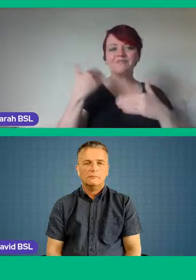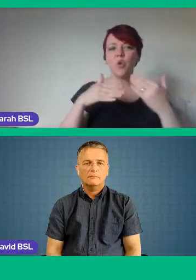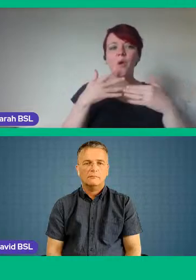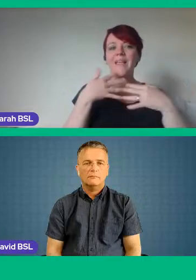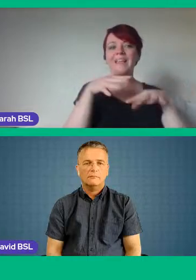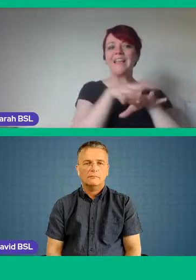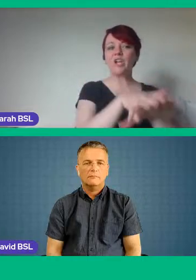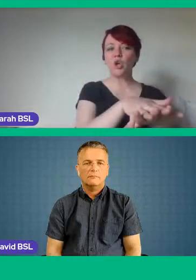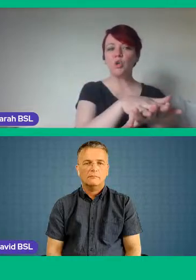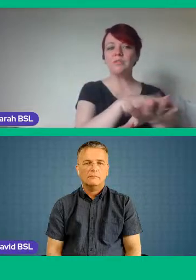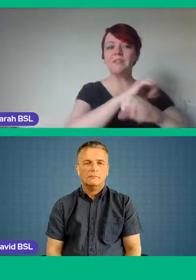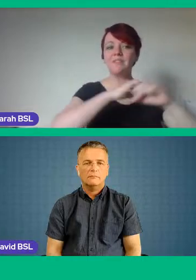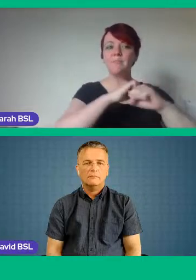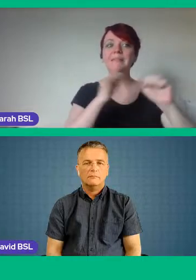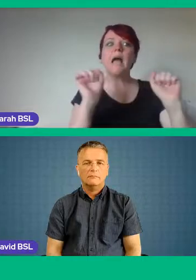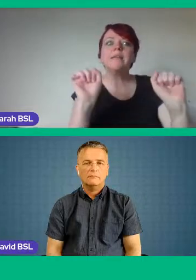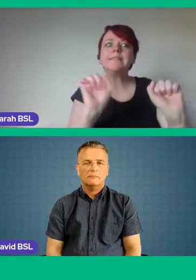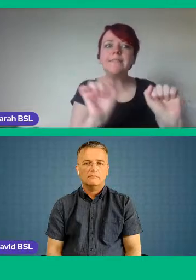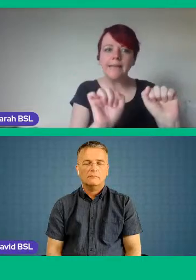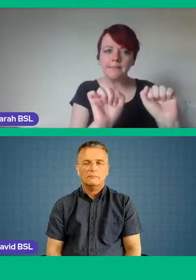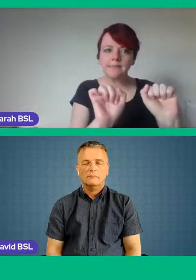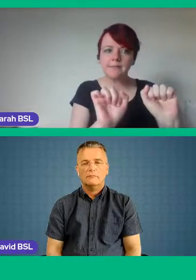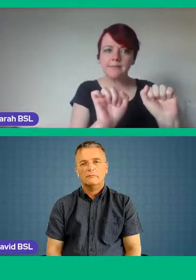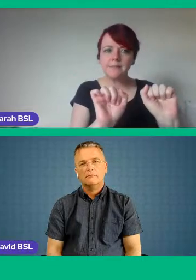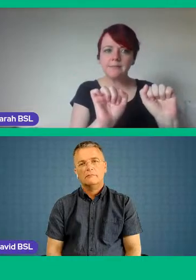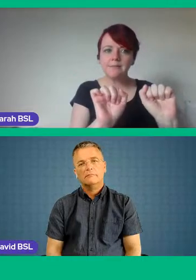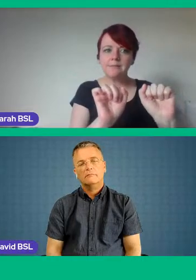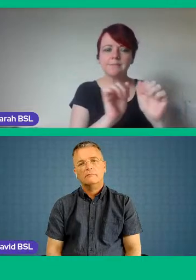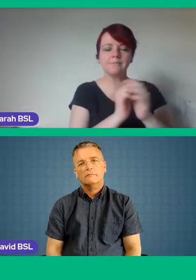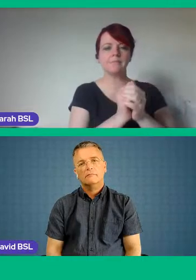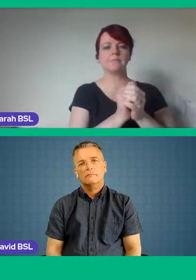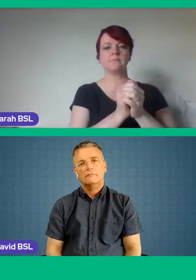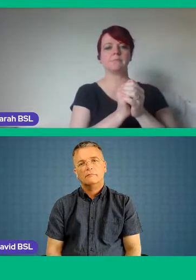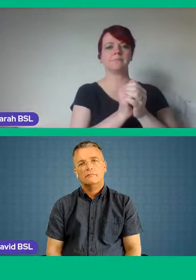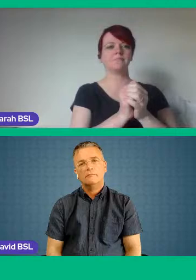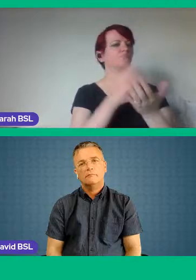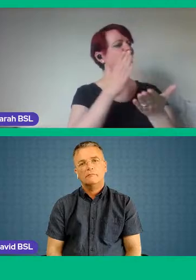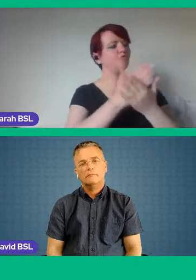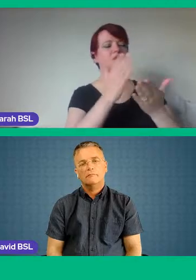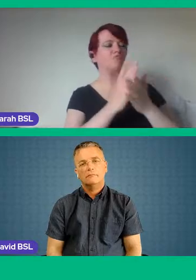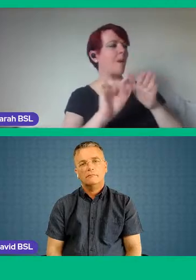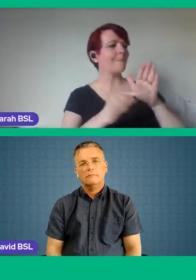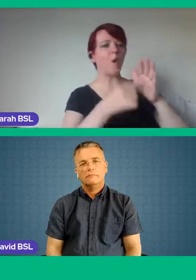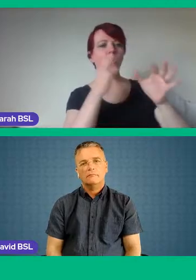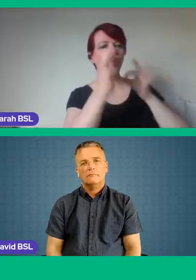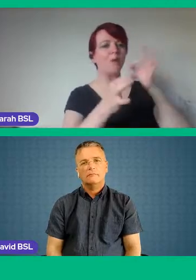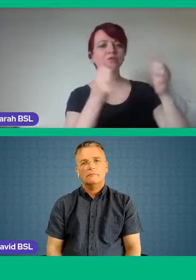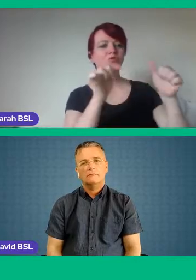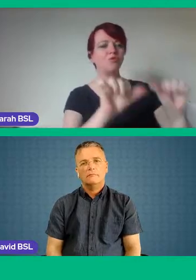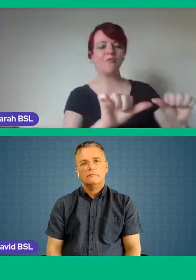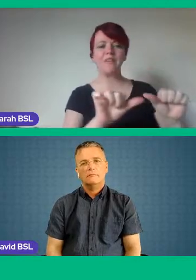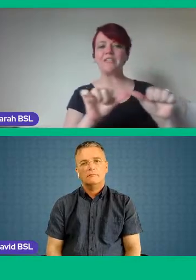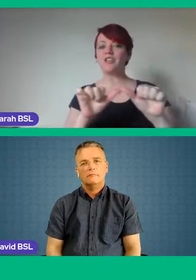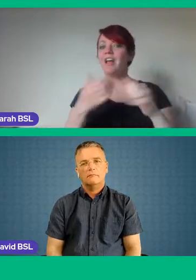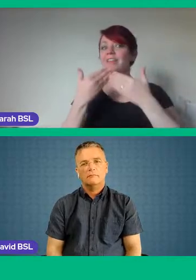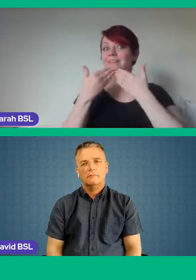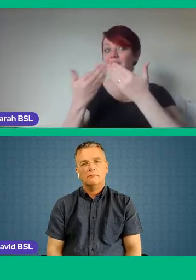The landscapers got to change. We are not an inclusive, diverse space, yet. Really important questions to endon, Roxana.